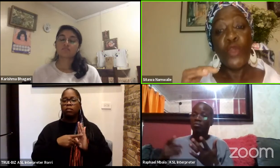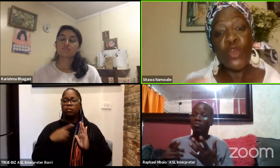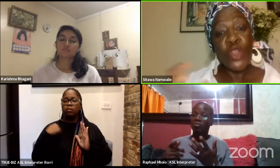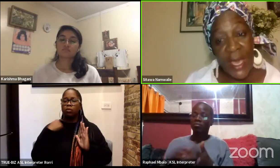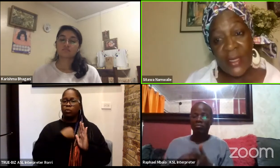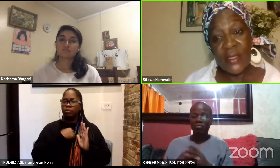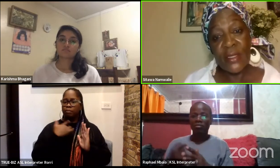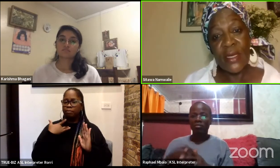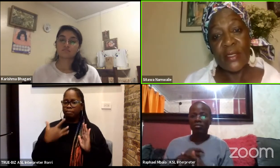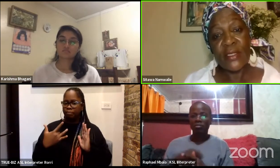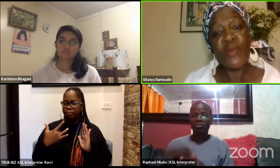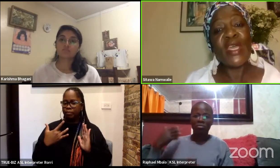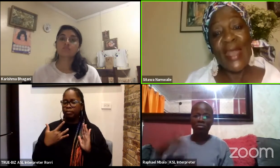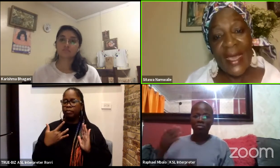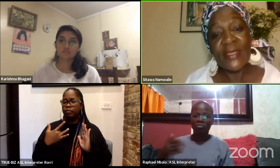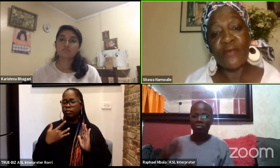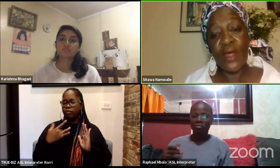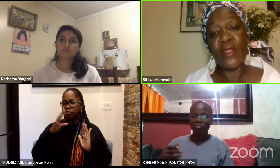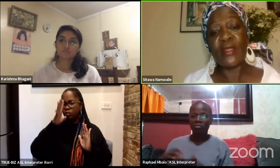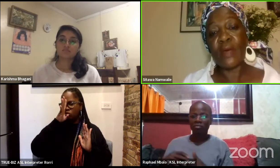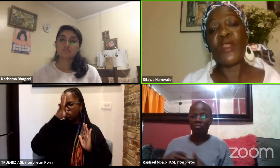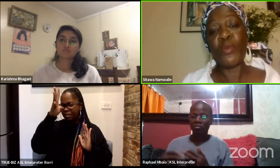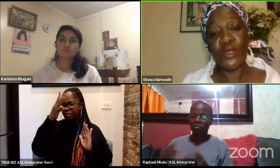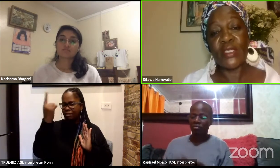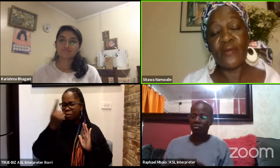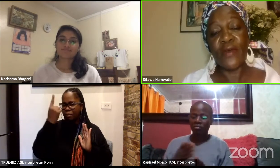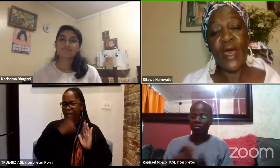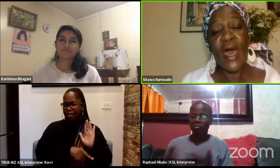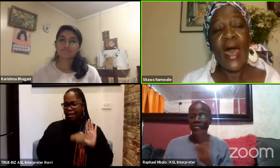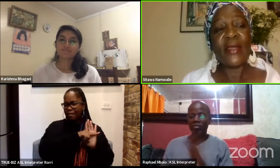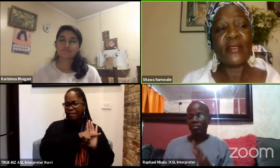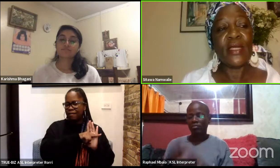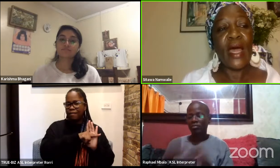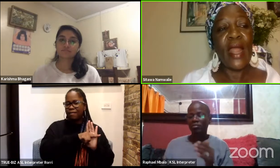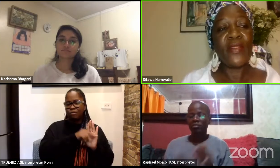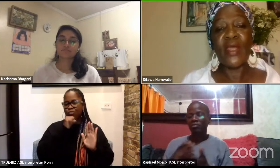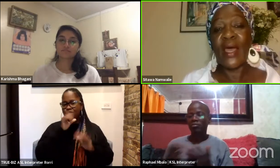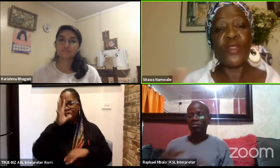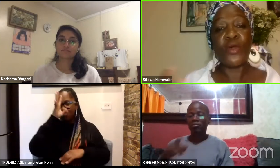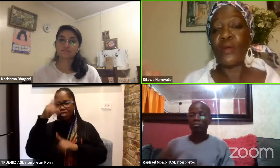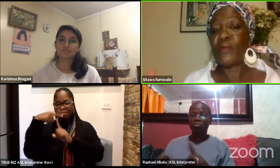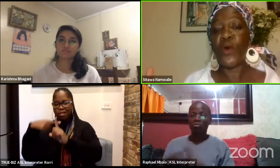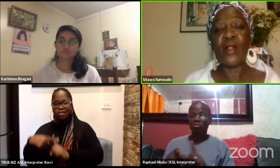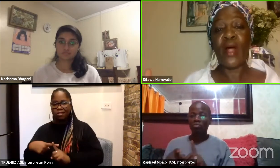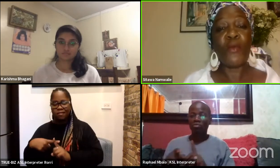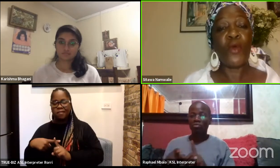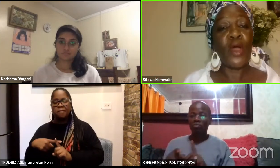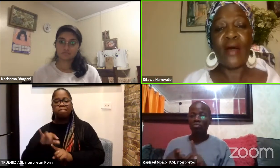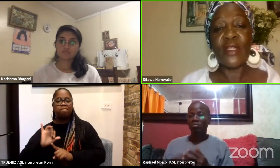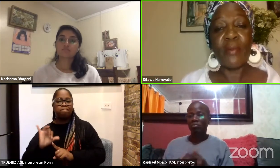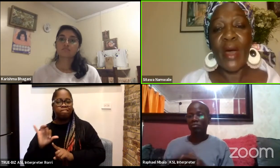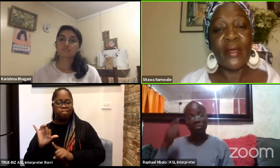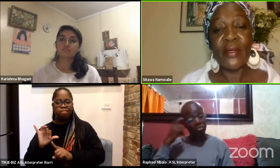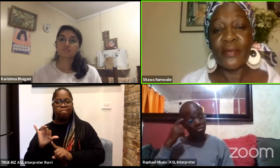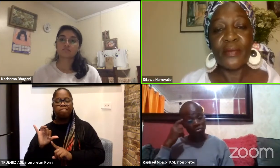recreate something negative rather than something positive. And then I thought well I'm going after the mind.